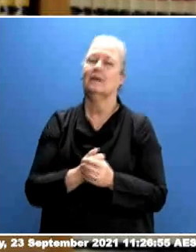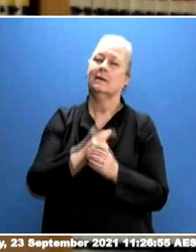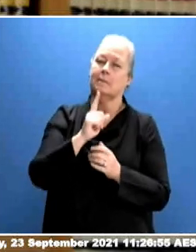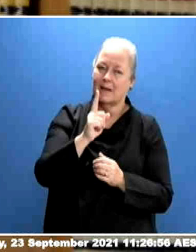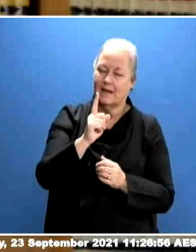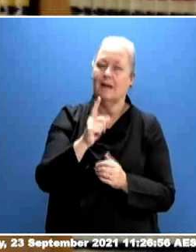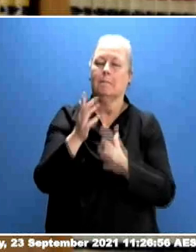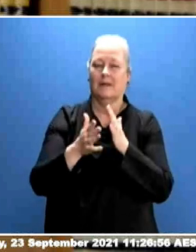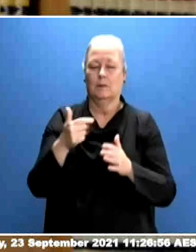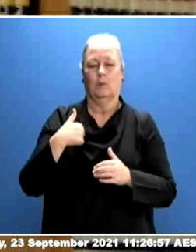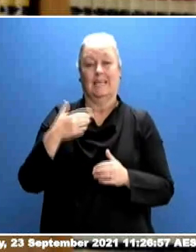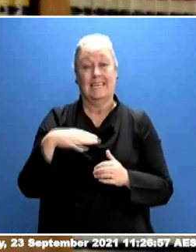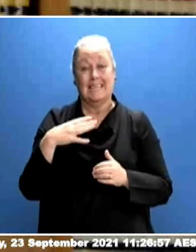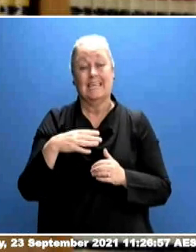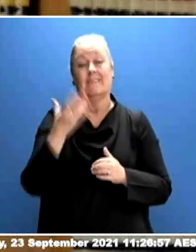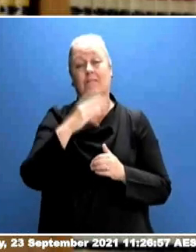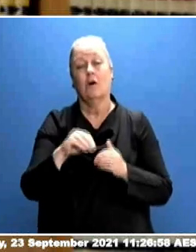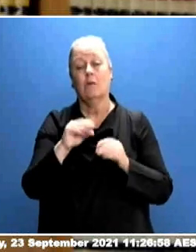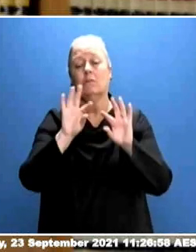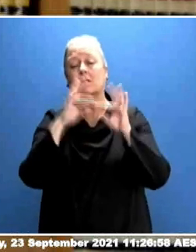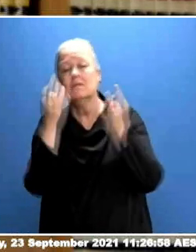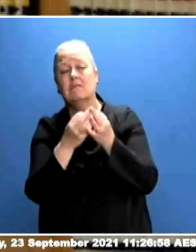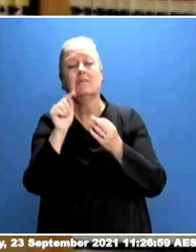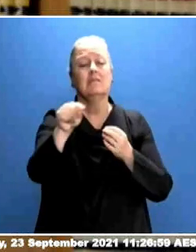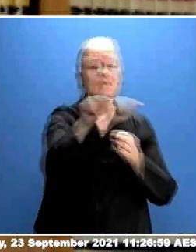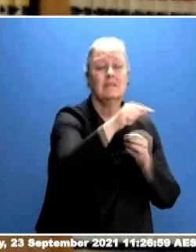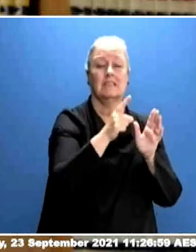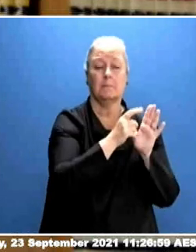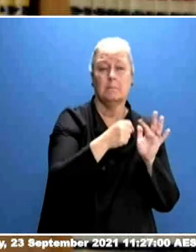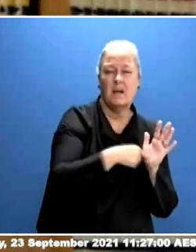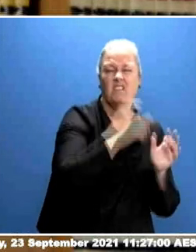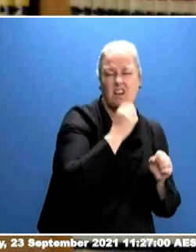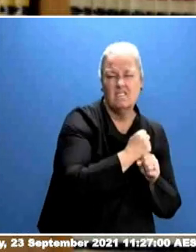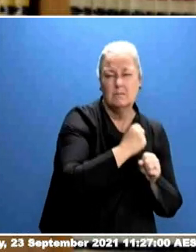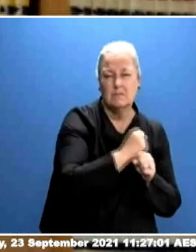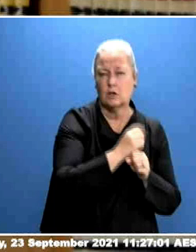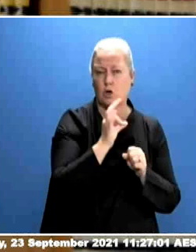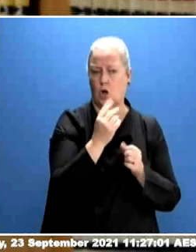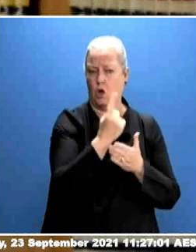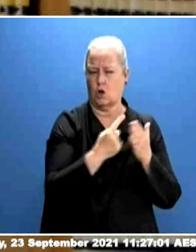from a number of different organisations and departments, not just Department of Communities, and I think that carries with it a number of challenges.